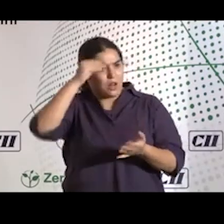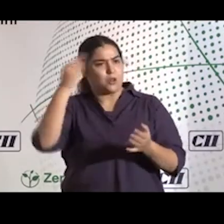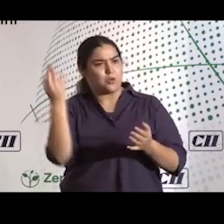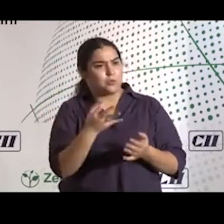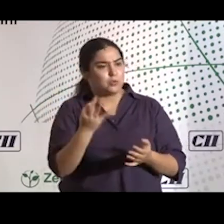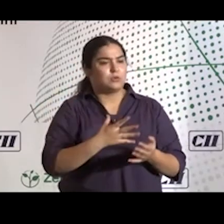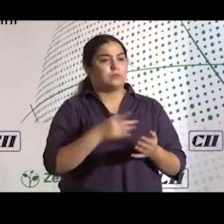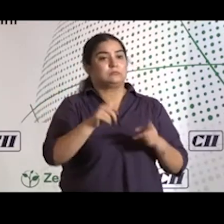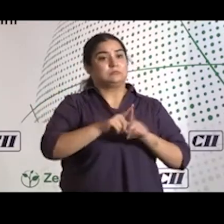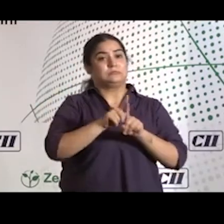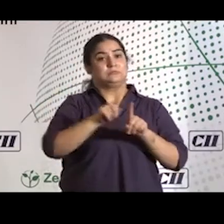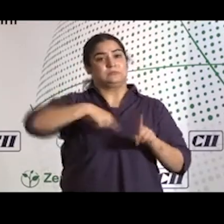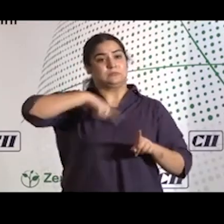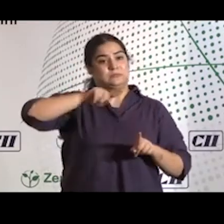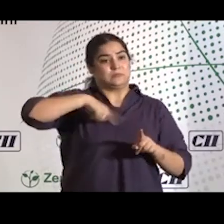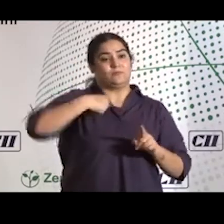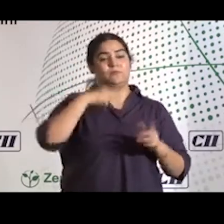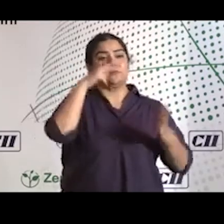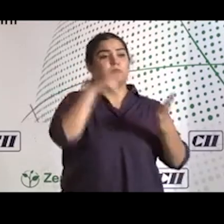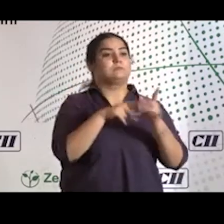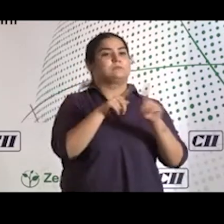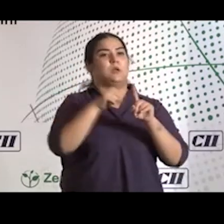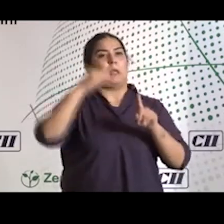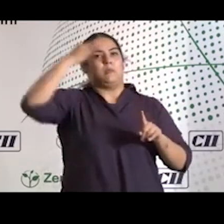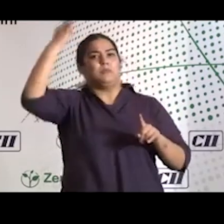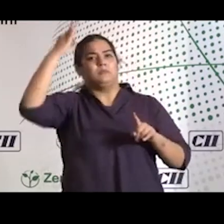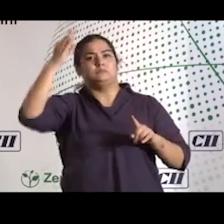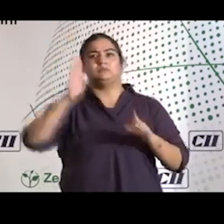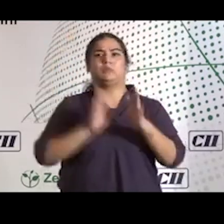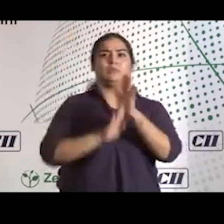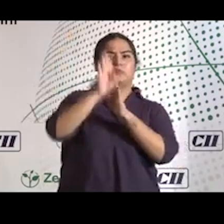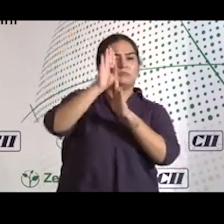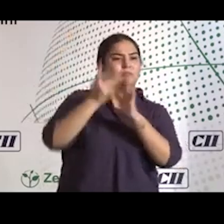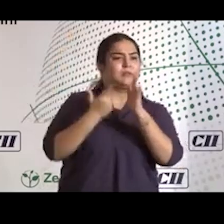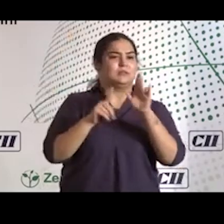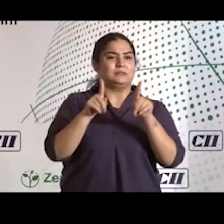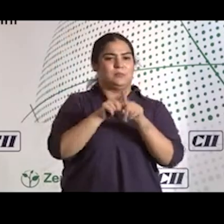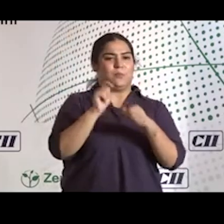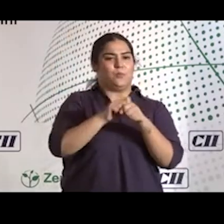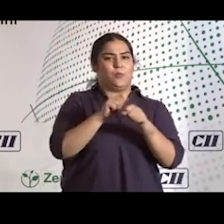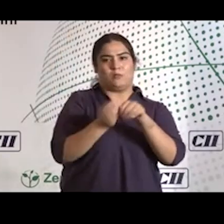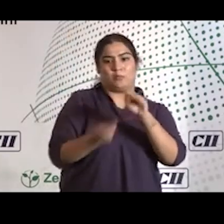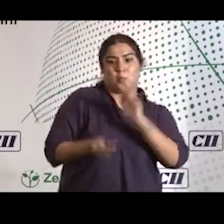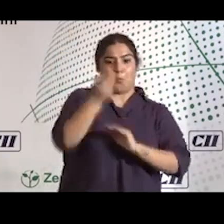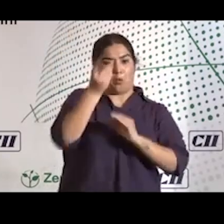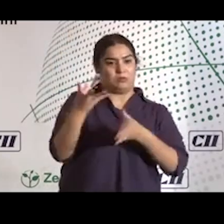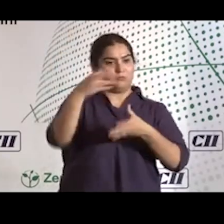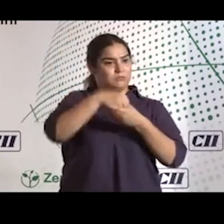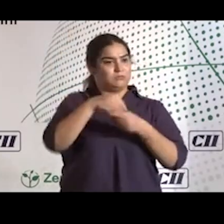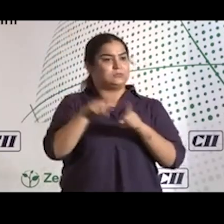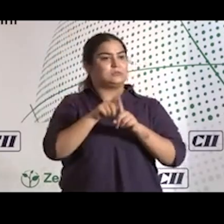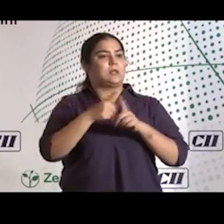is already but might even be more in the future. The most important game changer is this happens on the